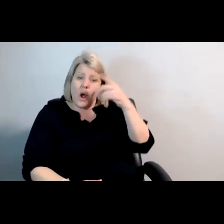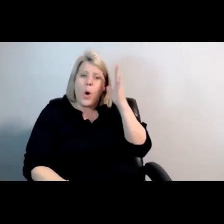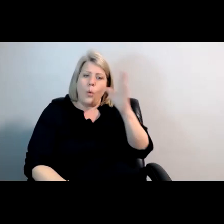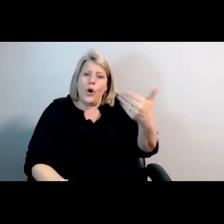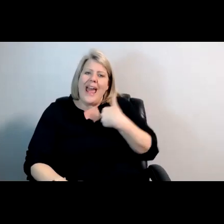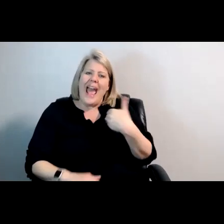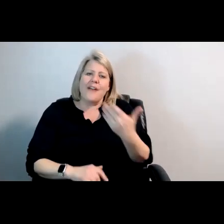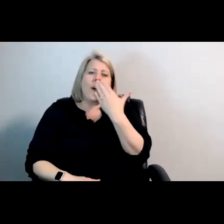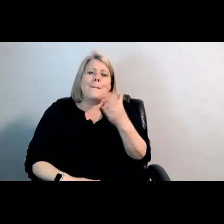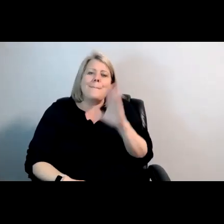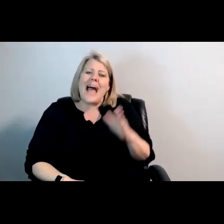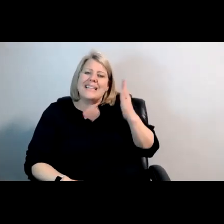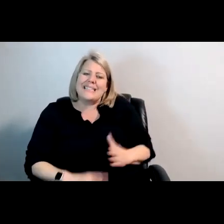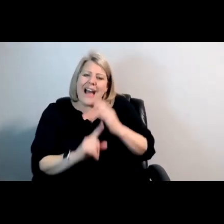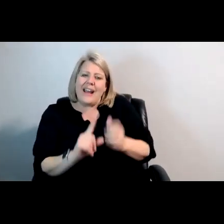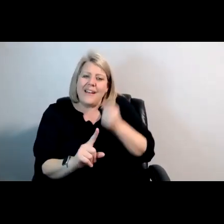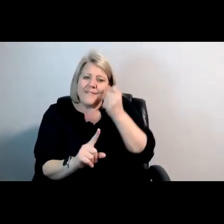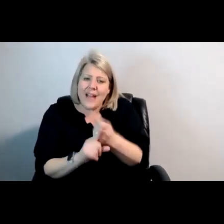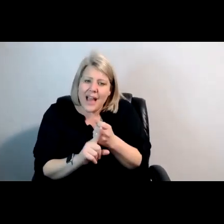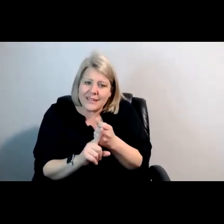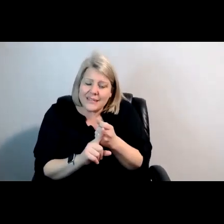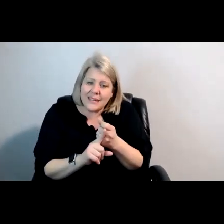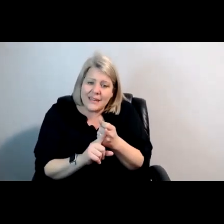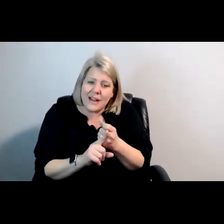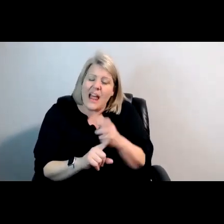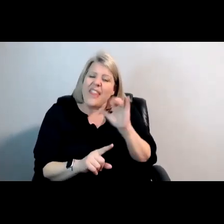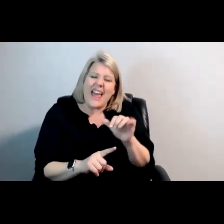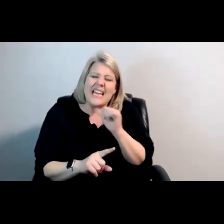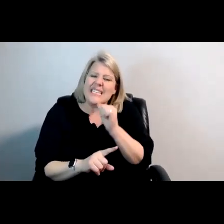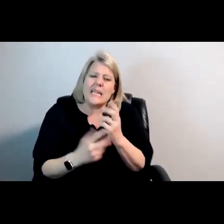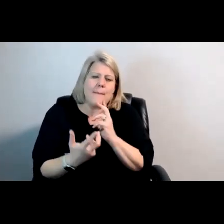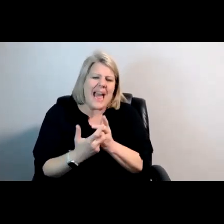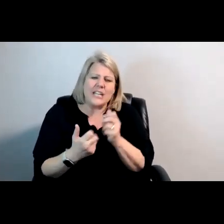of taking that medication that were incompatible with something that the person wanted.